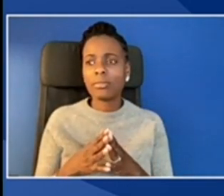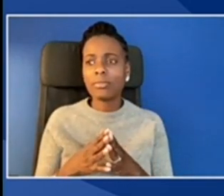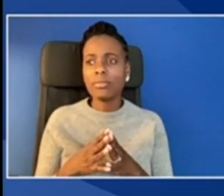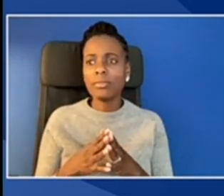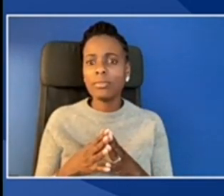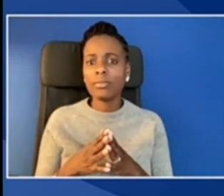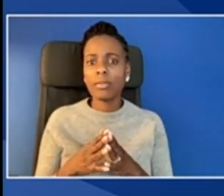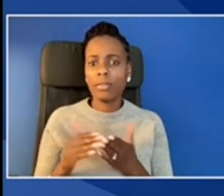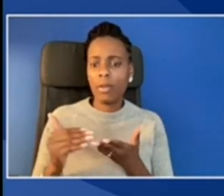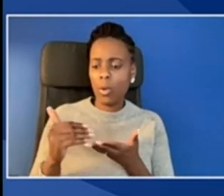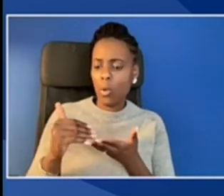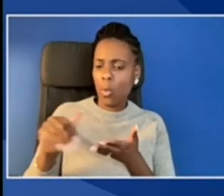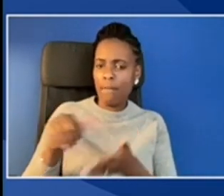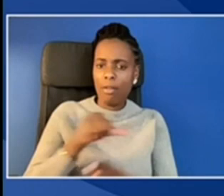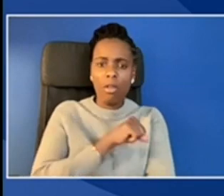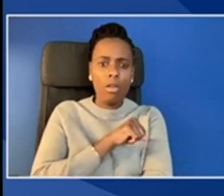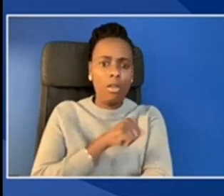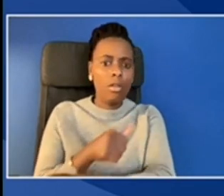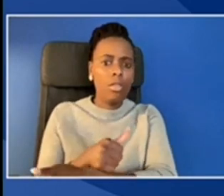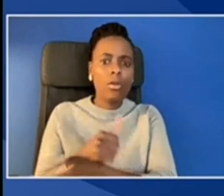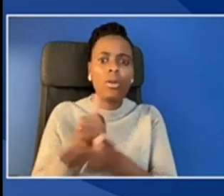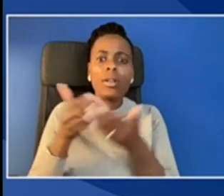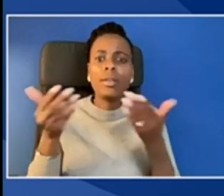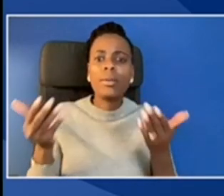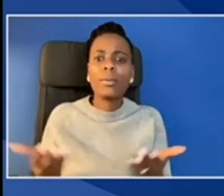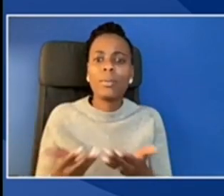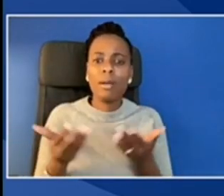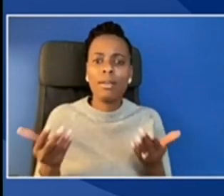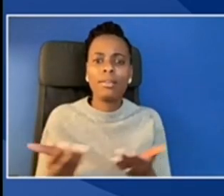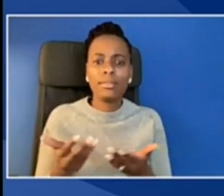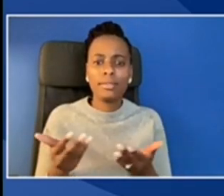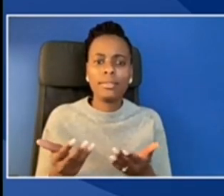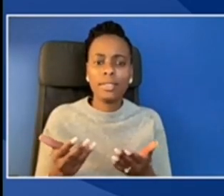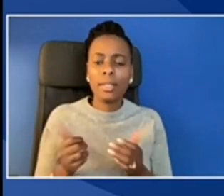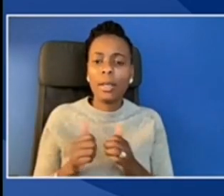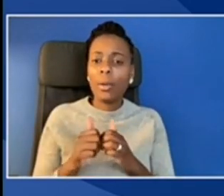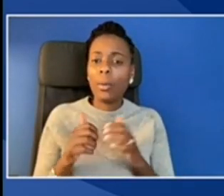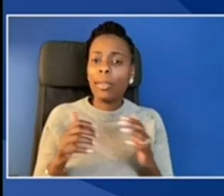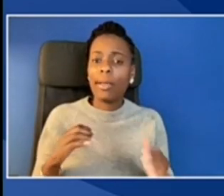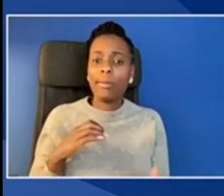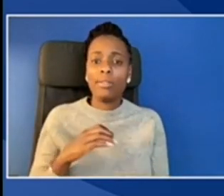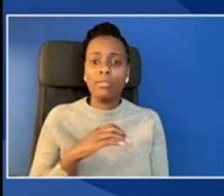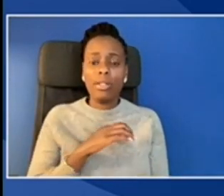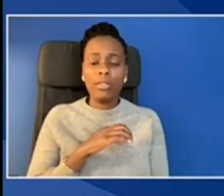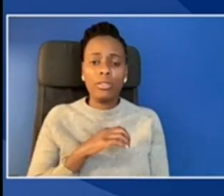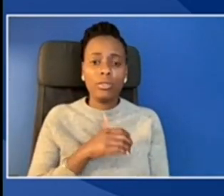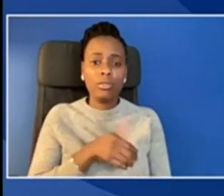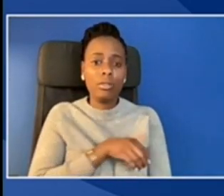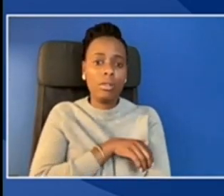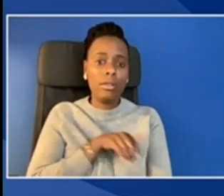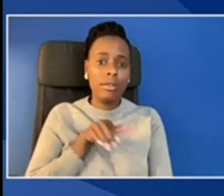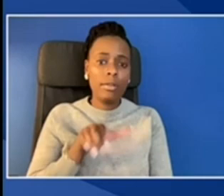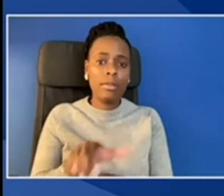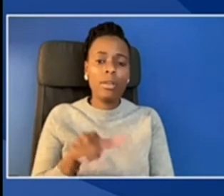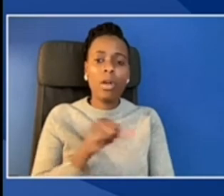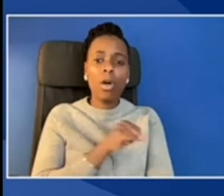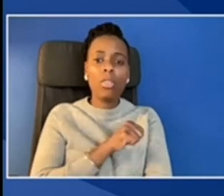authority may or may not be here without congressional authorization and consequently, without congressional